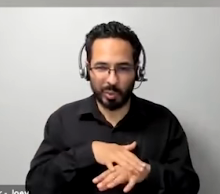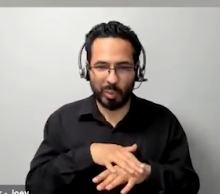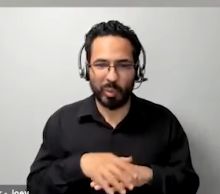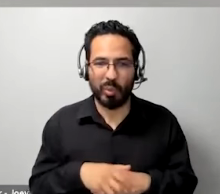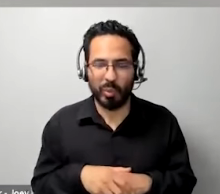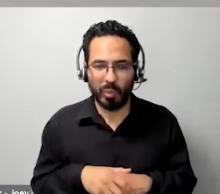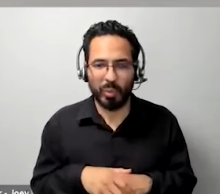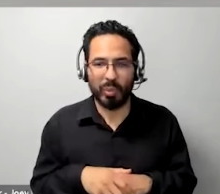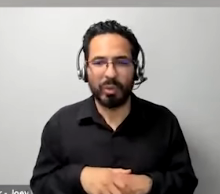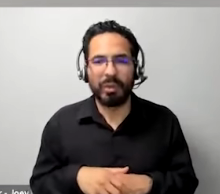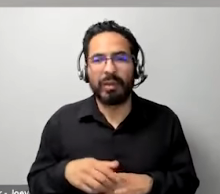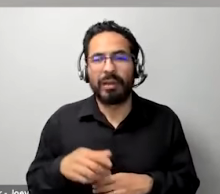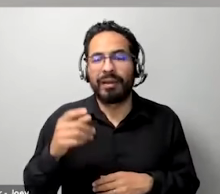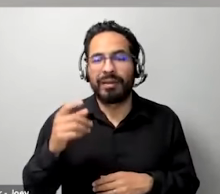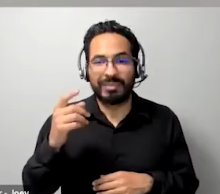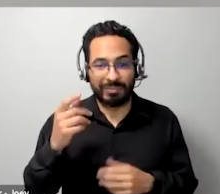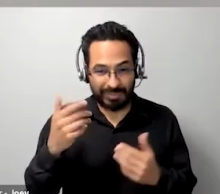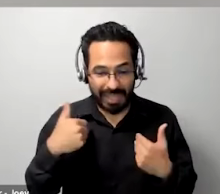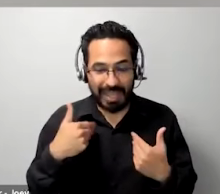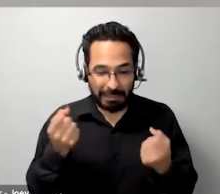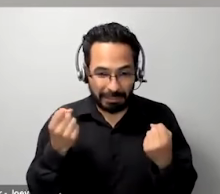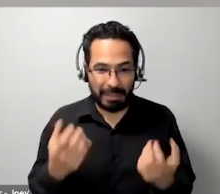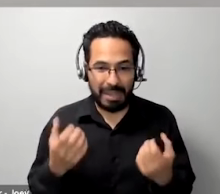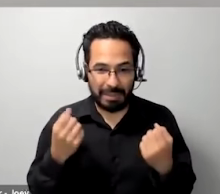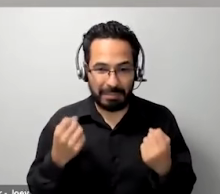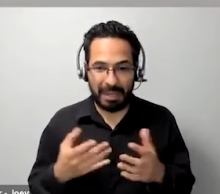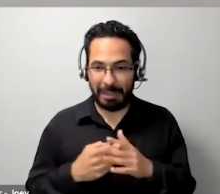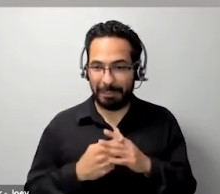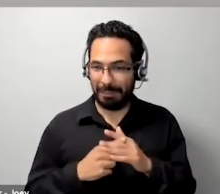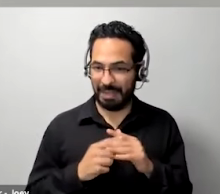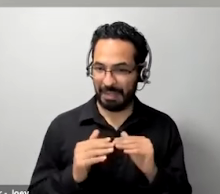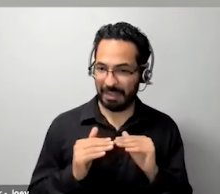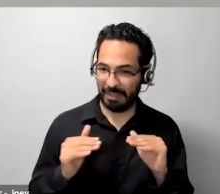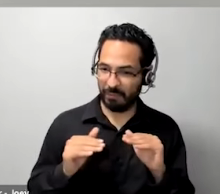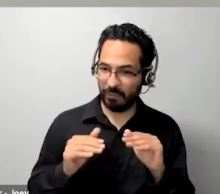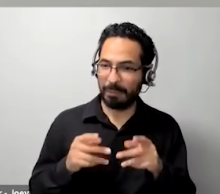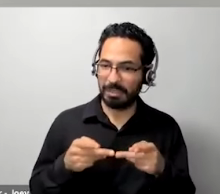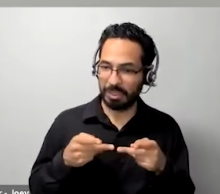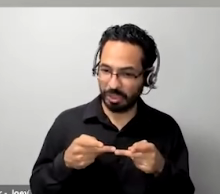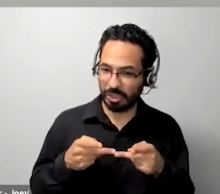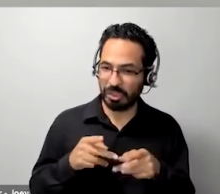We have had a number of entry level positions that we've hired across our teams over the years though,